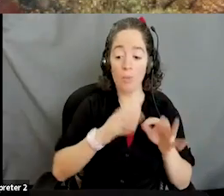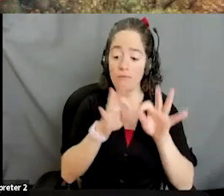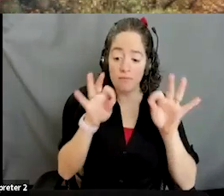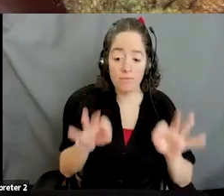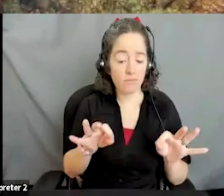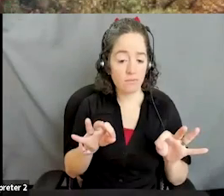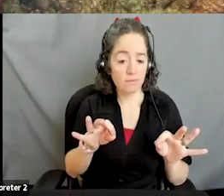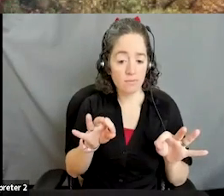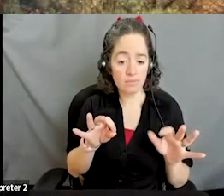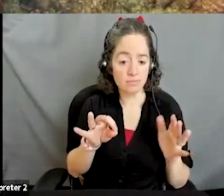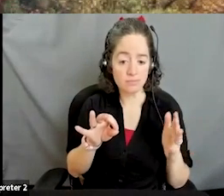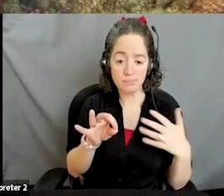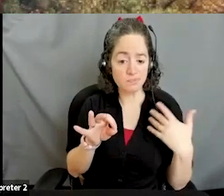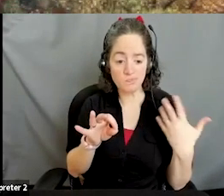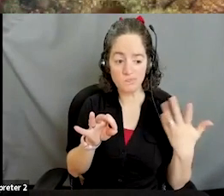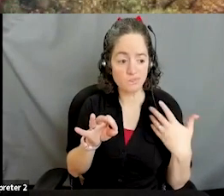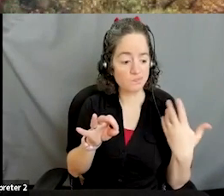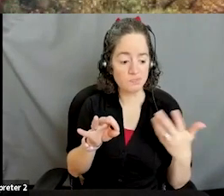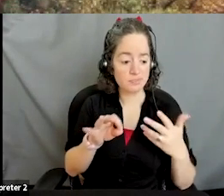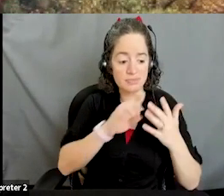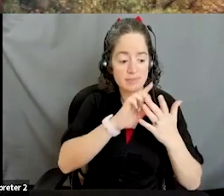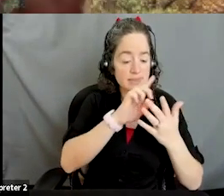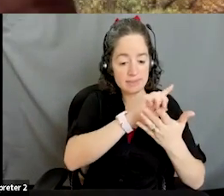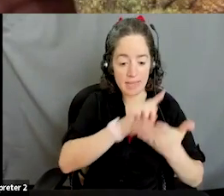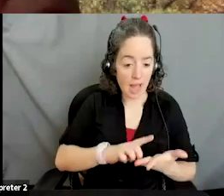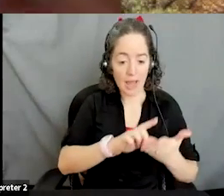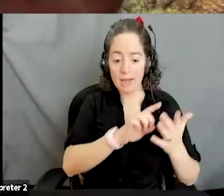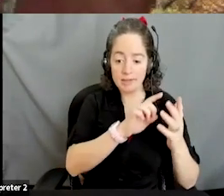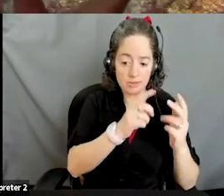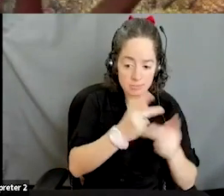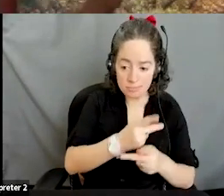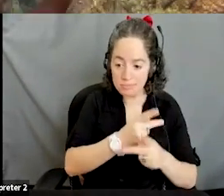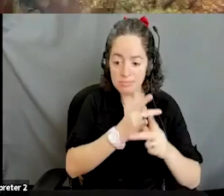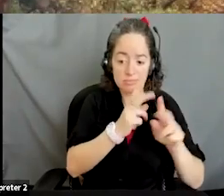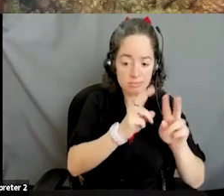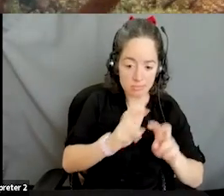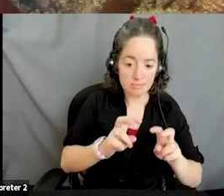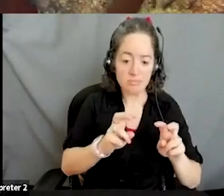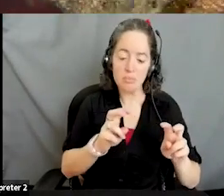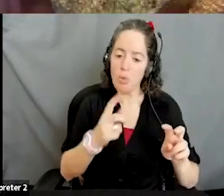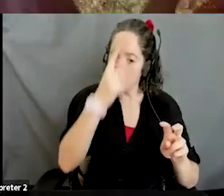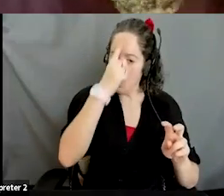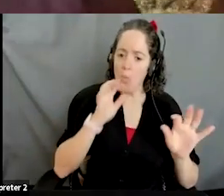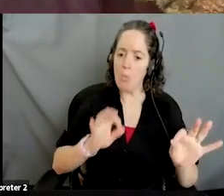in a way that was fully accessible, which "fully accessible", we really didn't even understand at the time what--